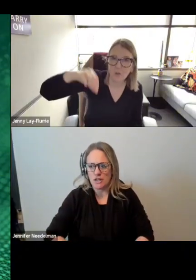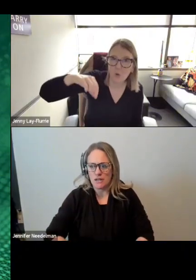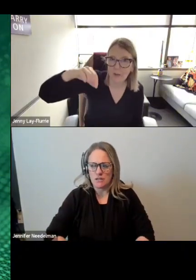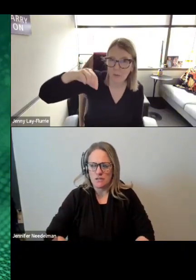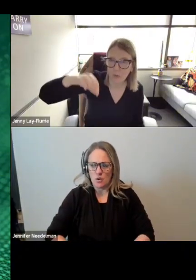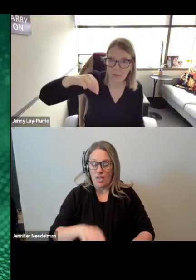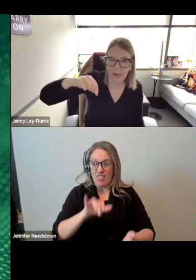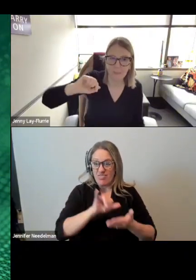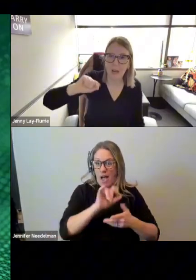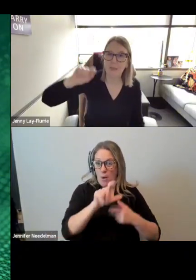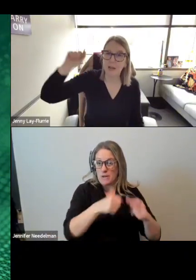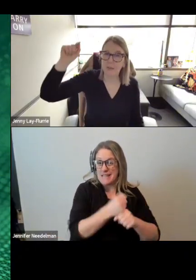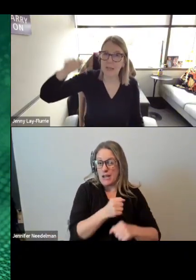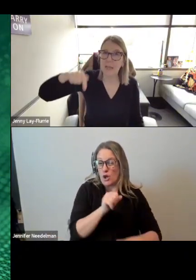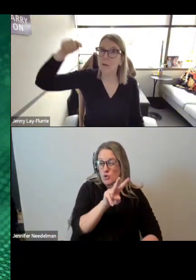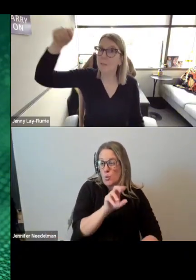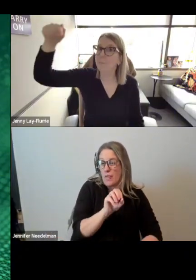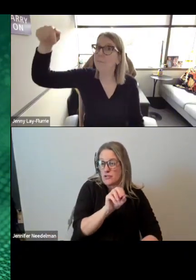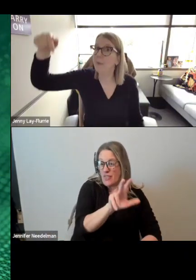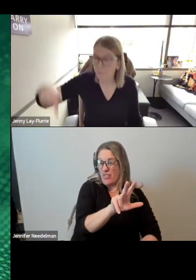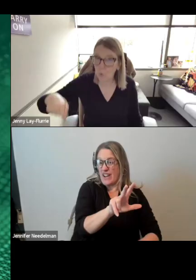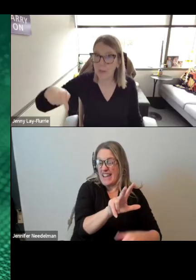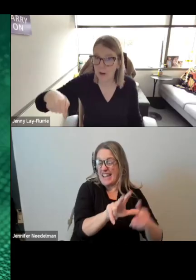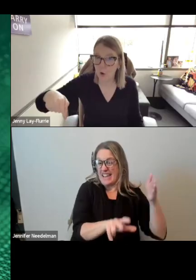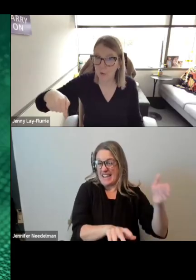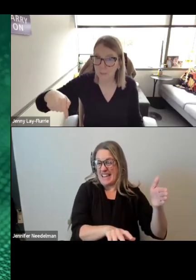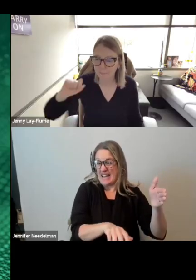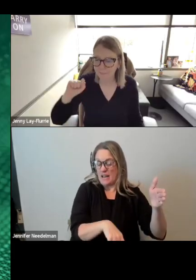This is 2003, that is the year before the iPhone.